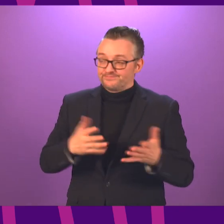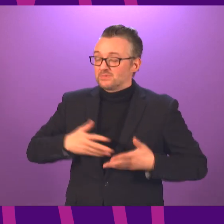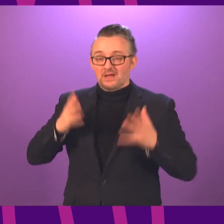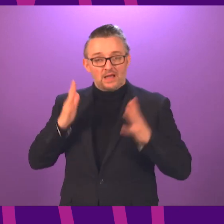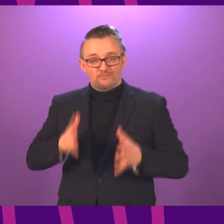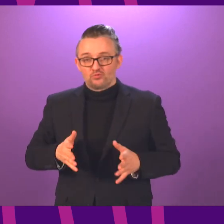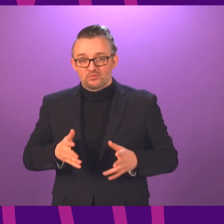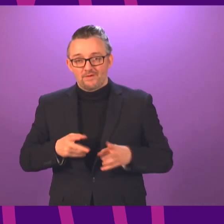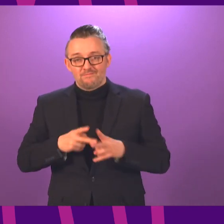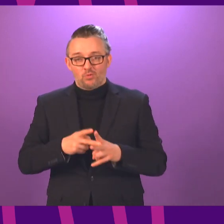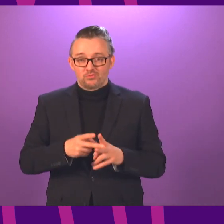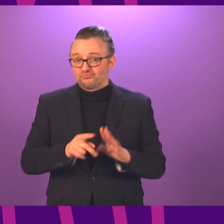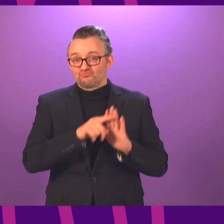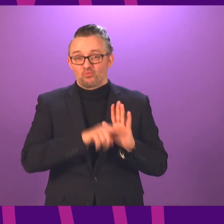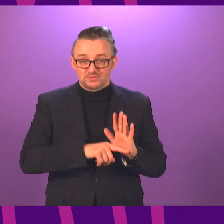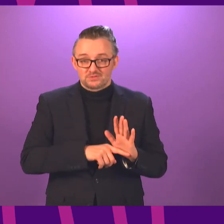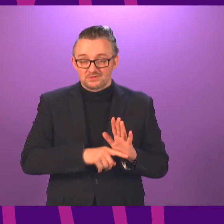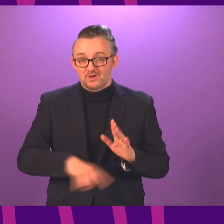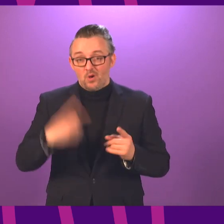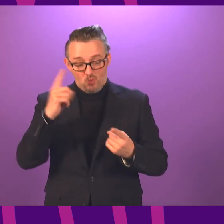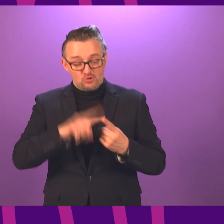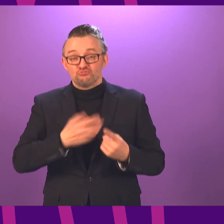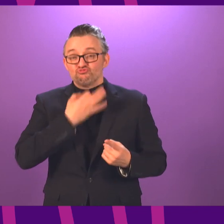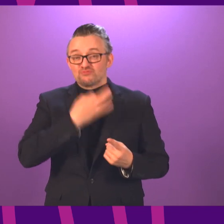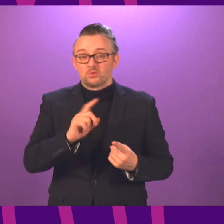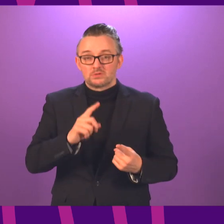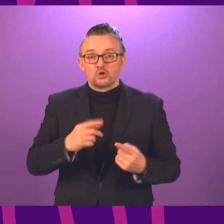a period of time. One of the biggest risks right now is the appearance of new variants